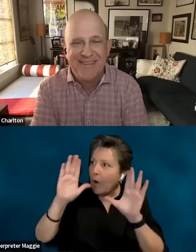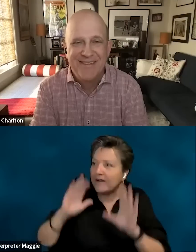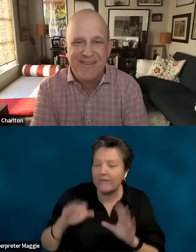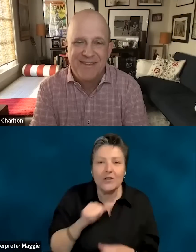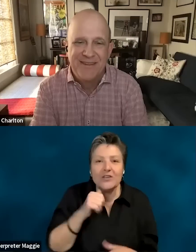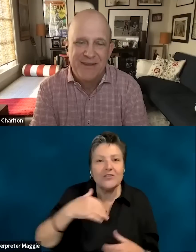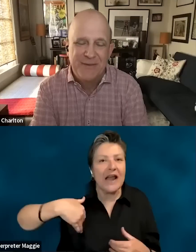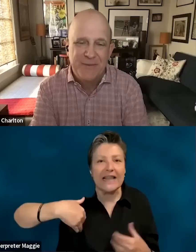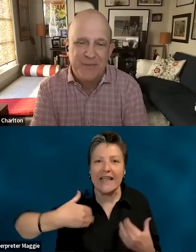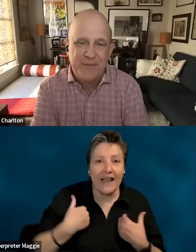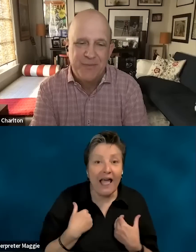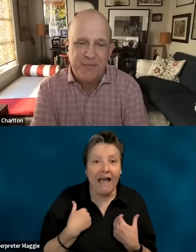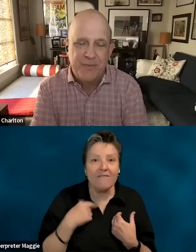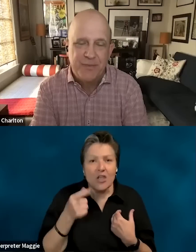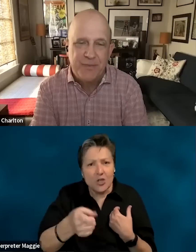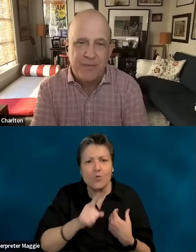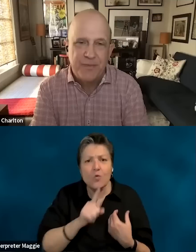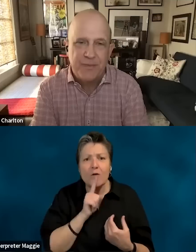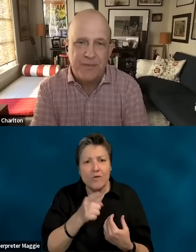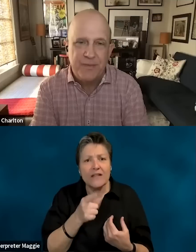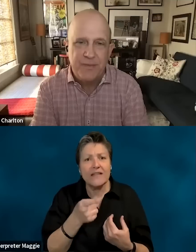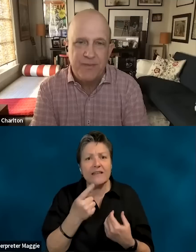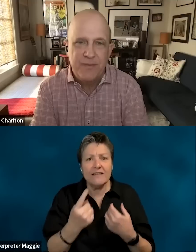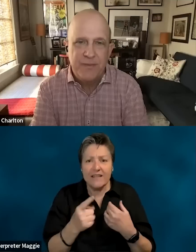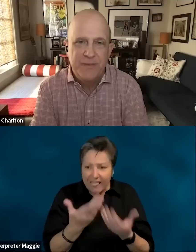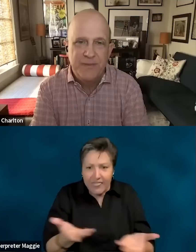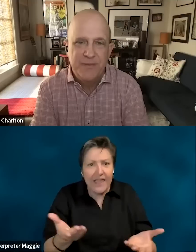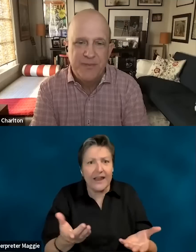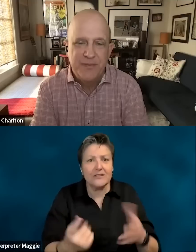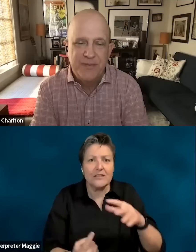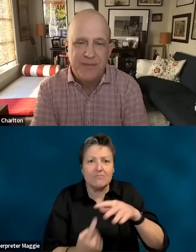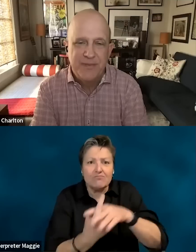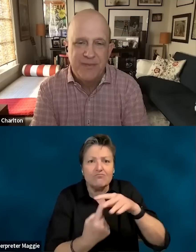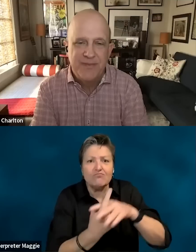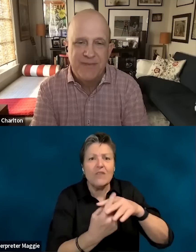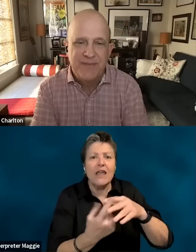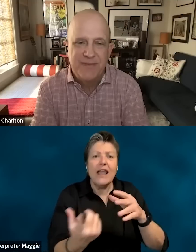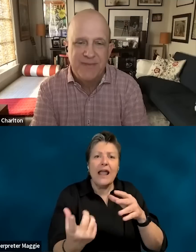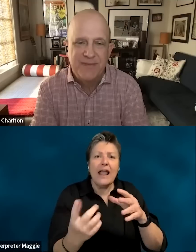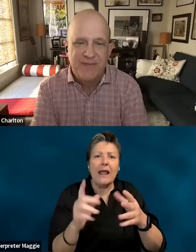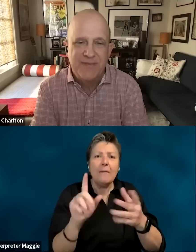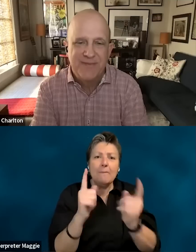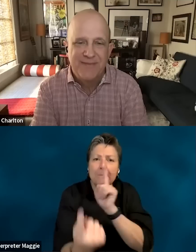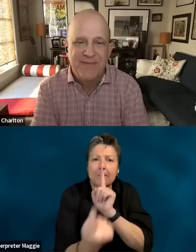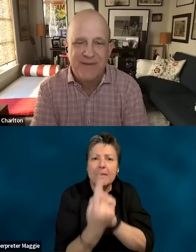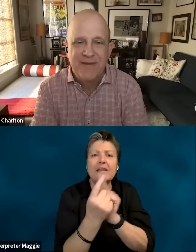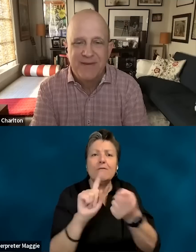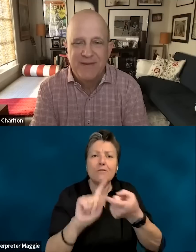You literally are there to like make friends. So I always say it's never too early to make a friend, you know?